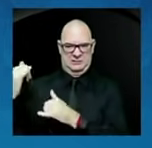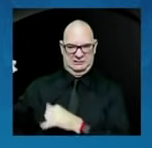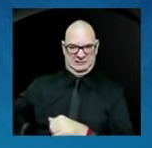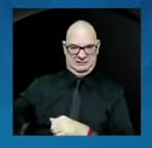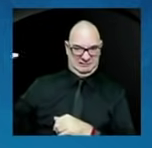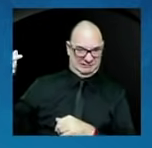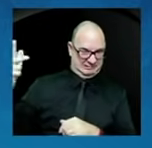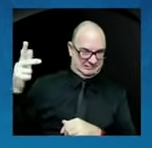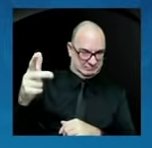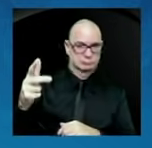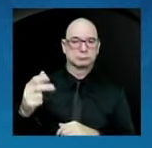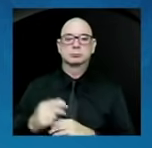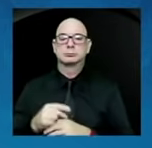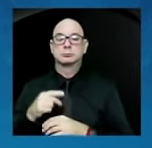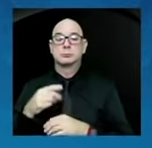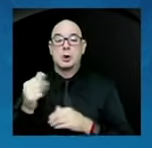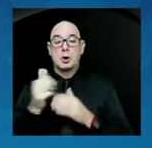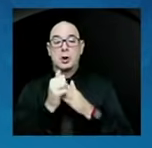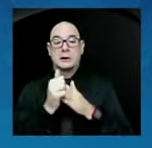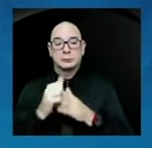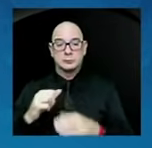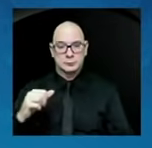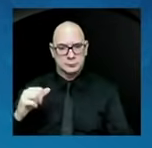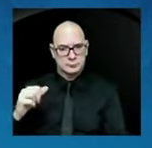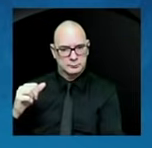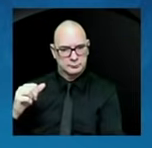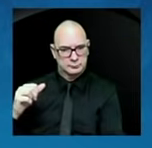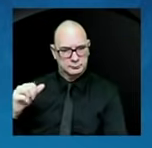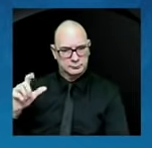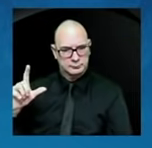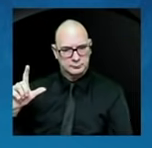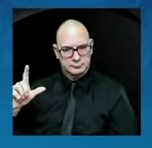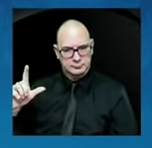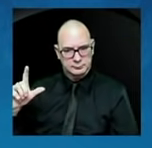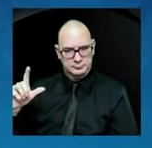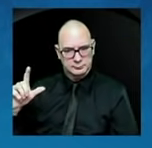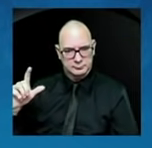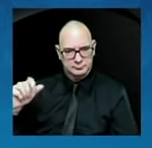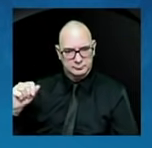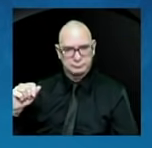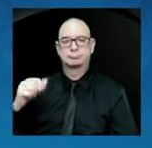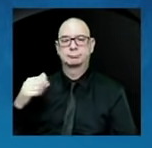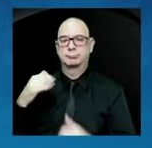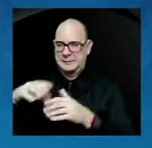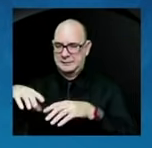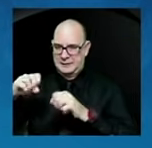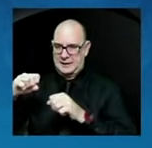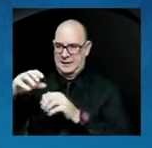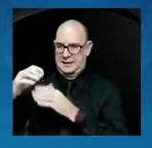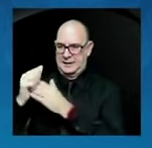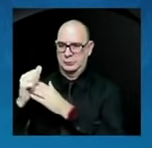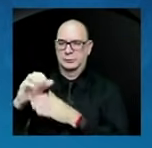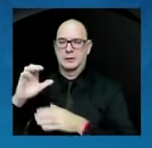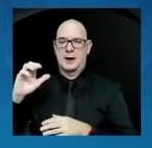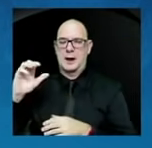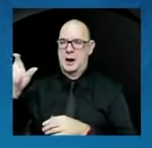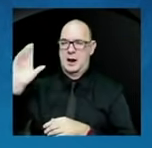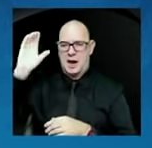THE UNITED STATES ON THE WNG WOR IS ON THE WAY DOING THE WORK